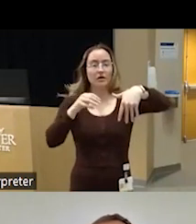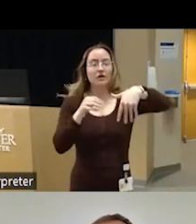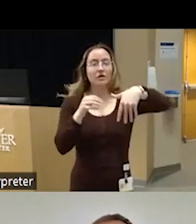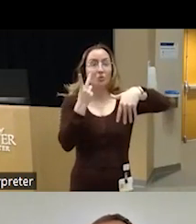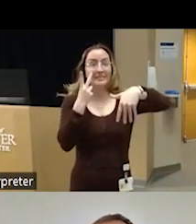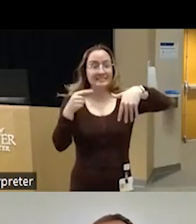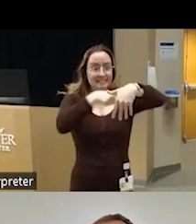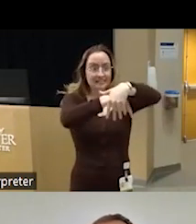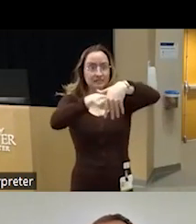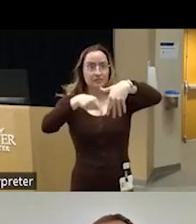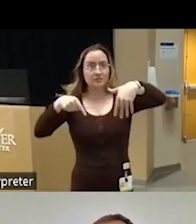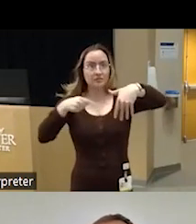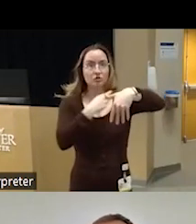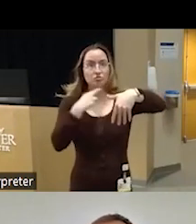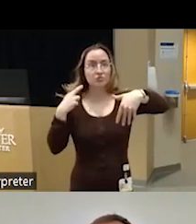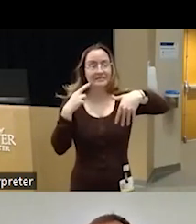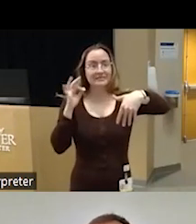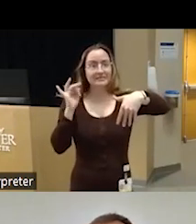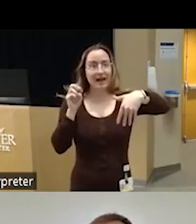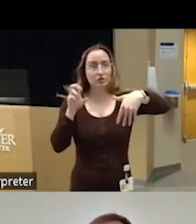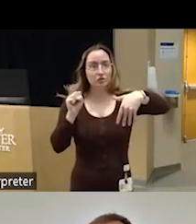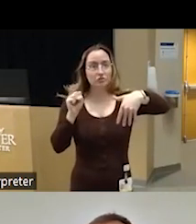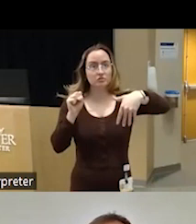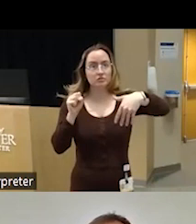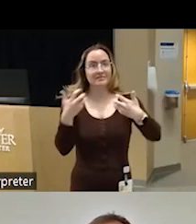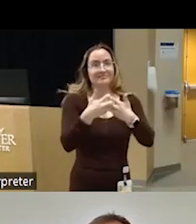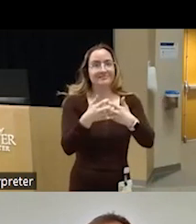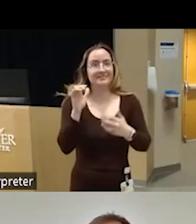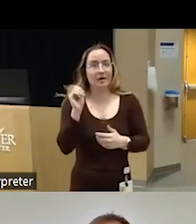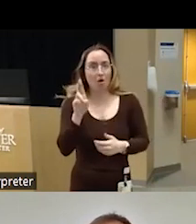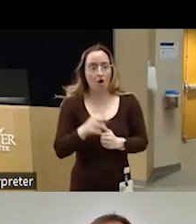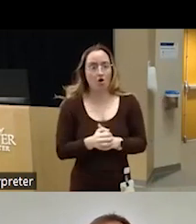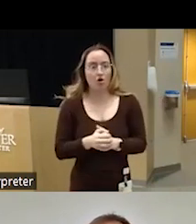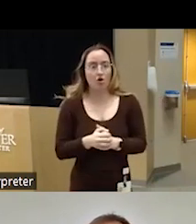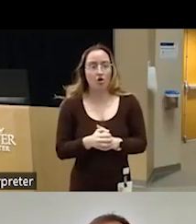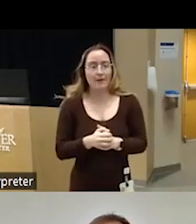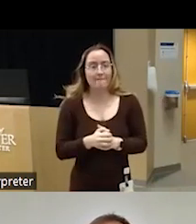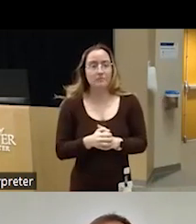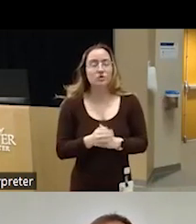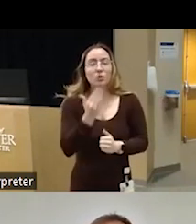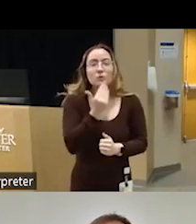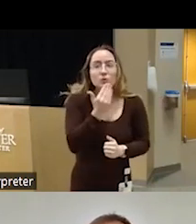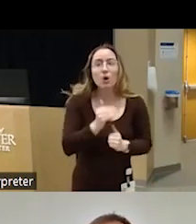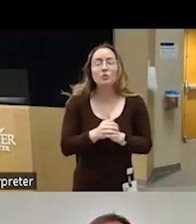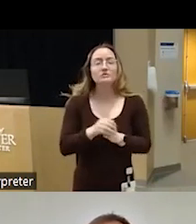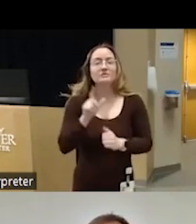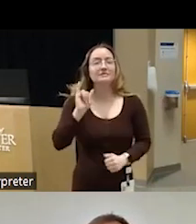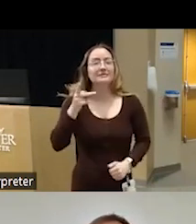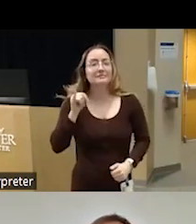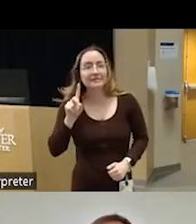and what is part of the metabolic syndrome so glucose lipids hypertension and